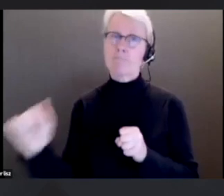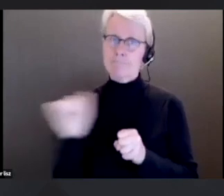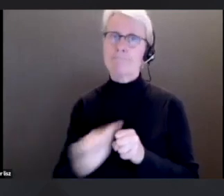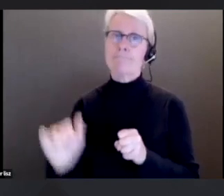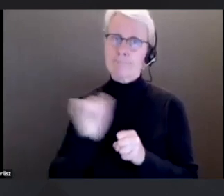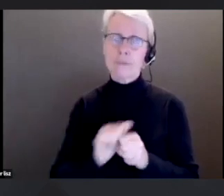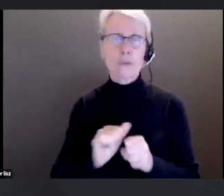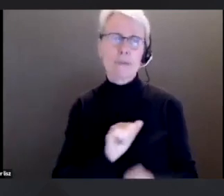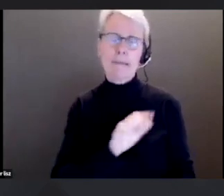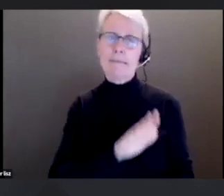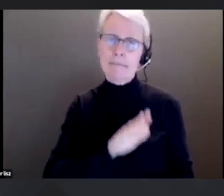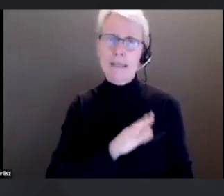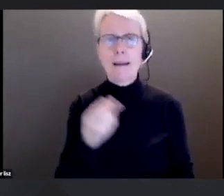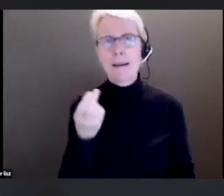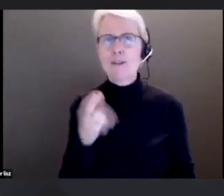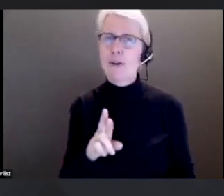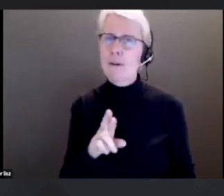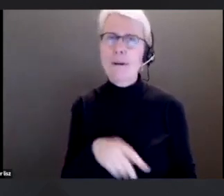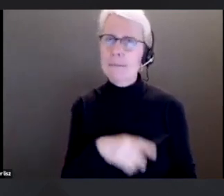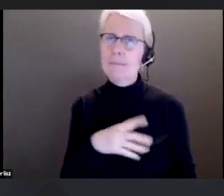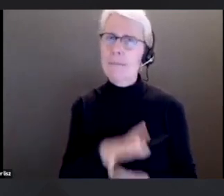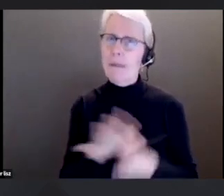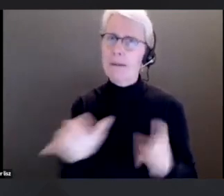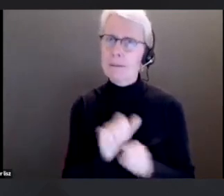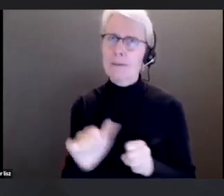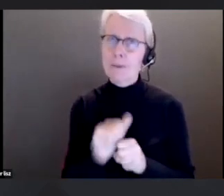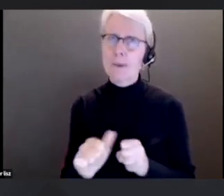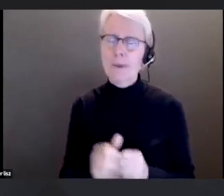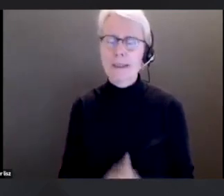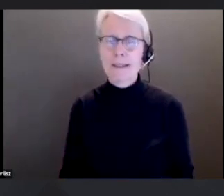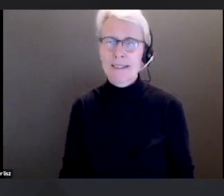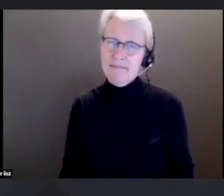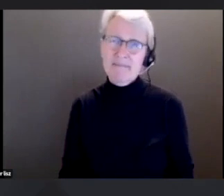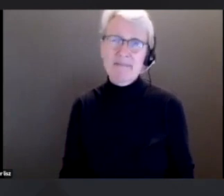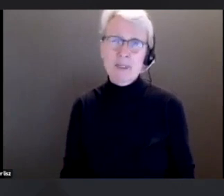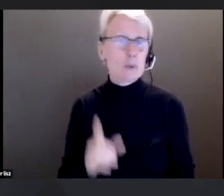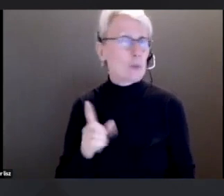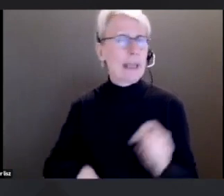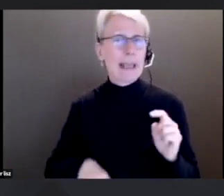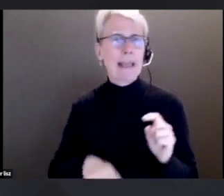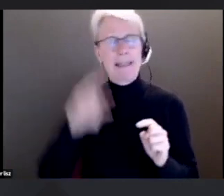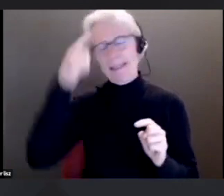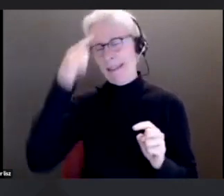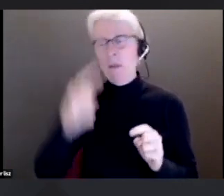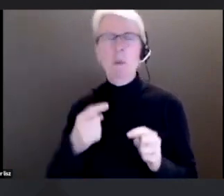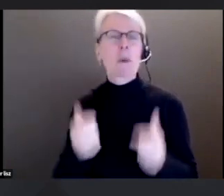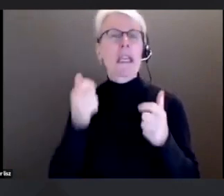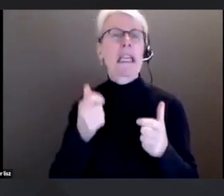There's going to be up, there's going to be down, there's going to be mistakes made. That's where the learning really happens.